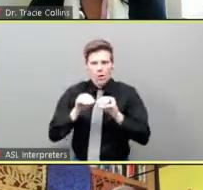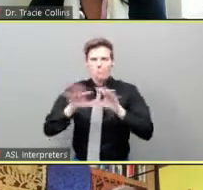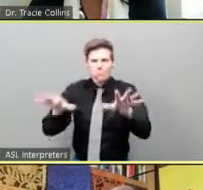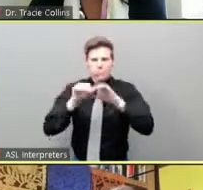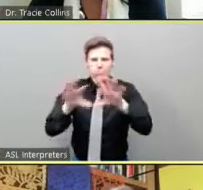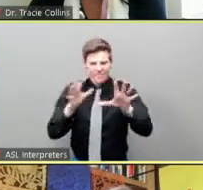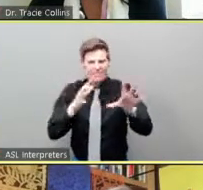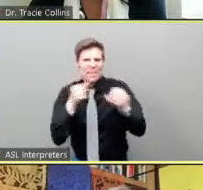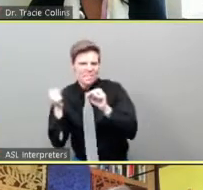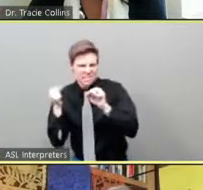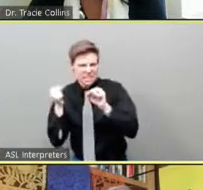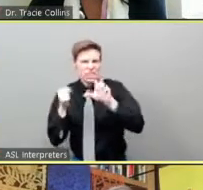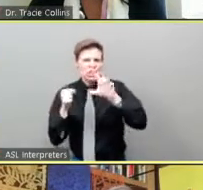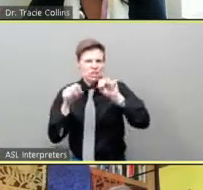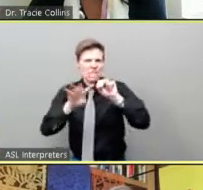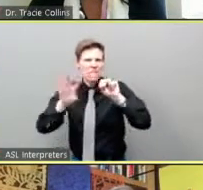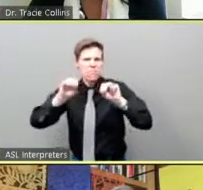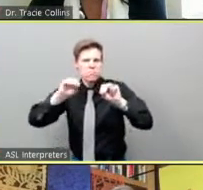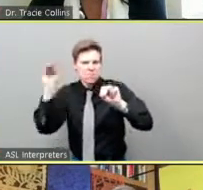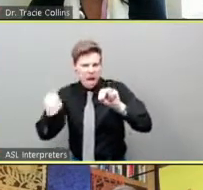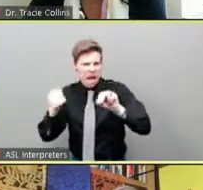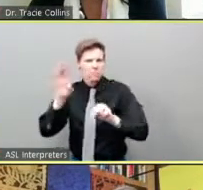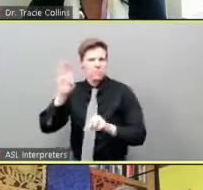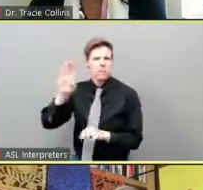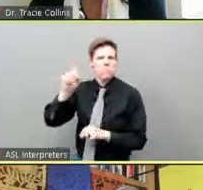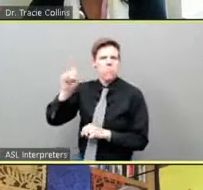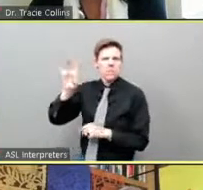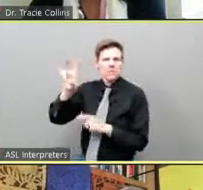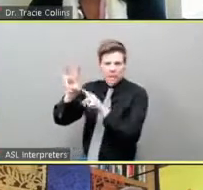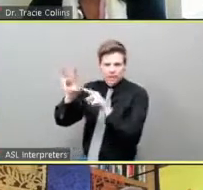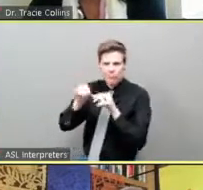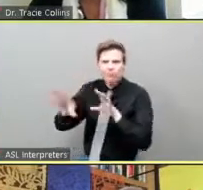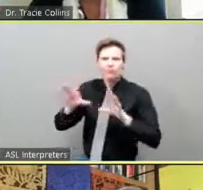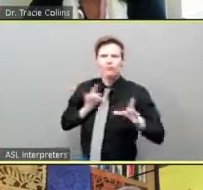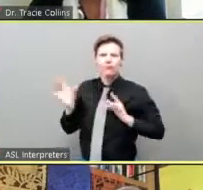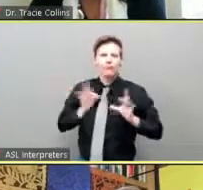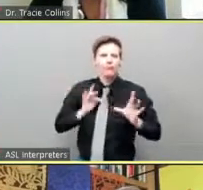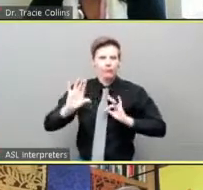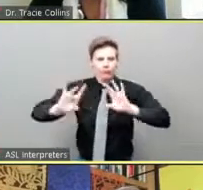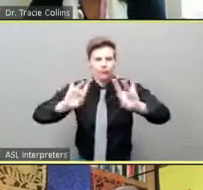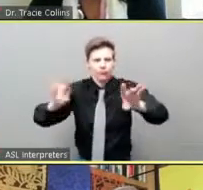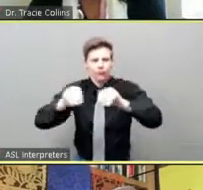you who remember the term are effective. That spread rate is 30-40 higher. And